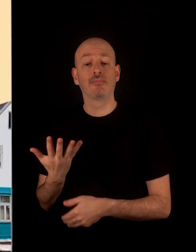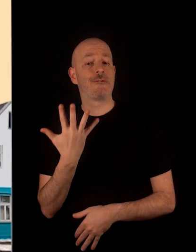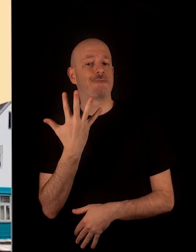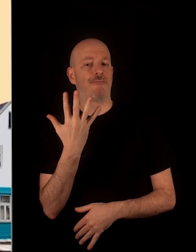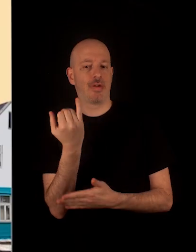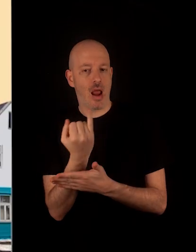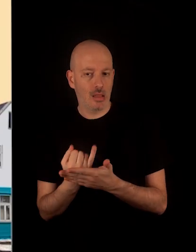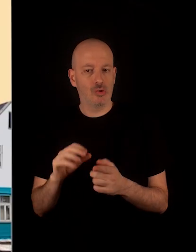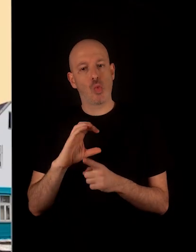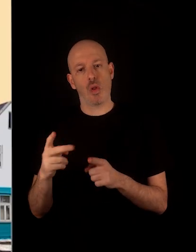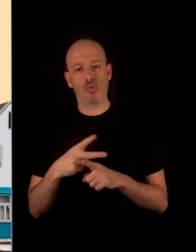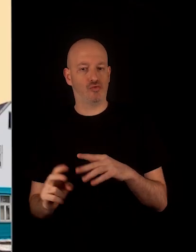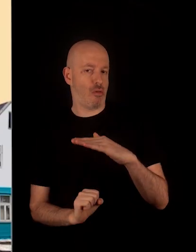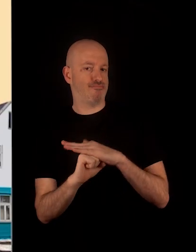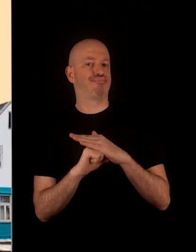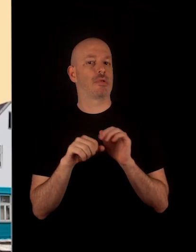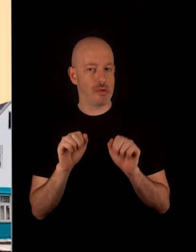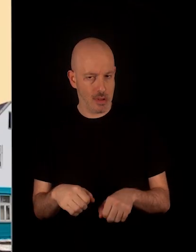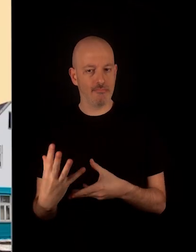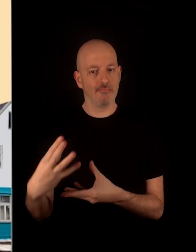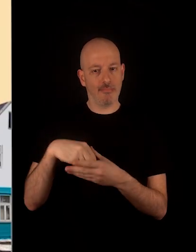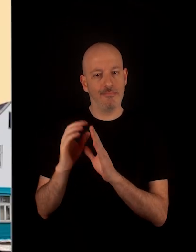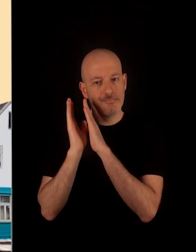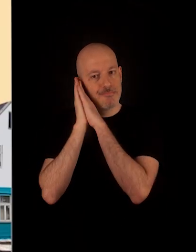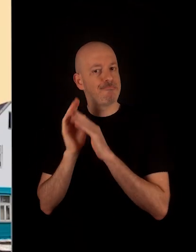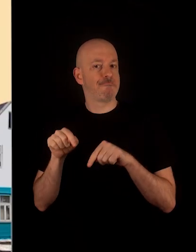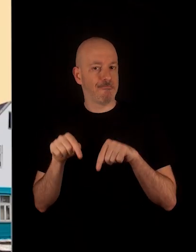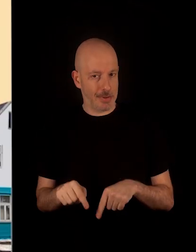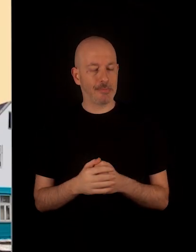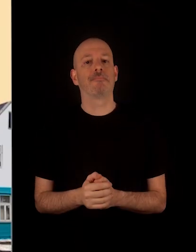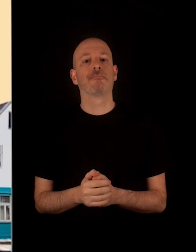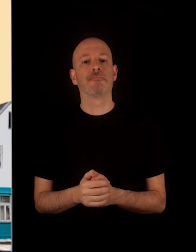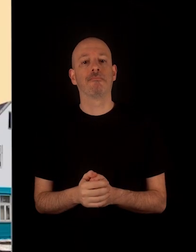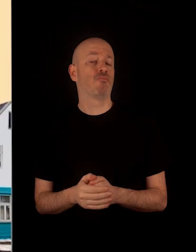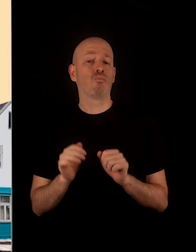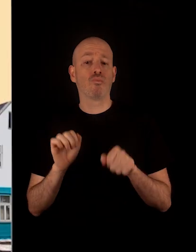Now, very important to say here that in some cases some hosts